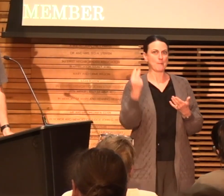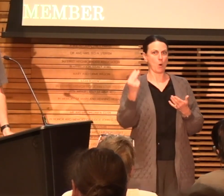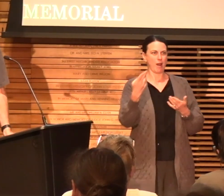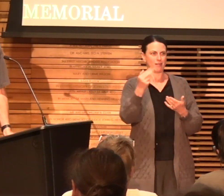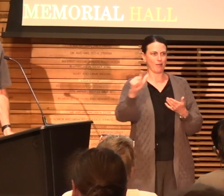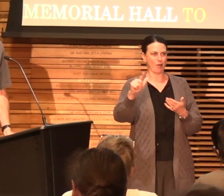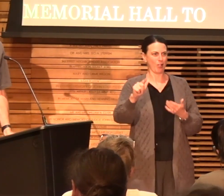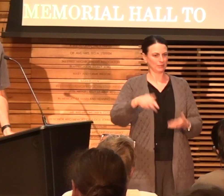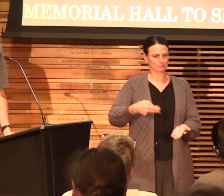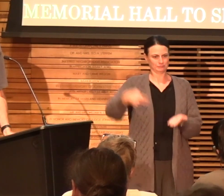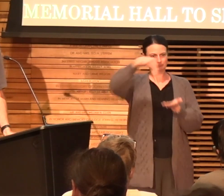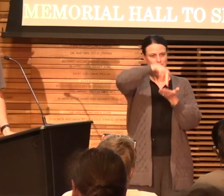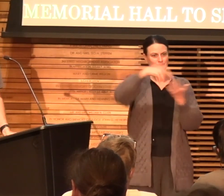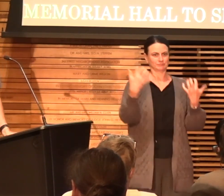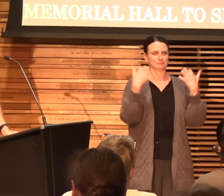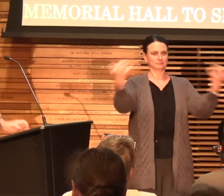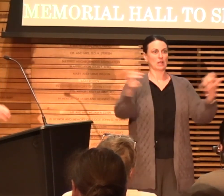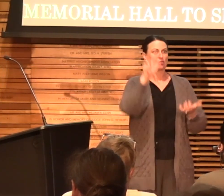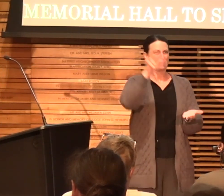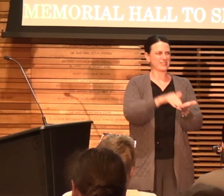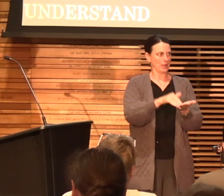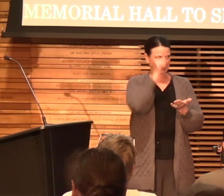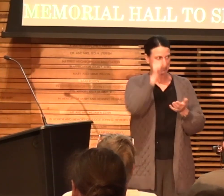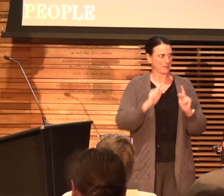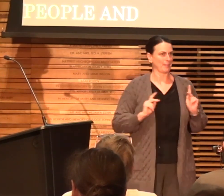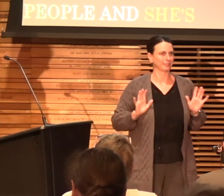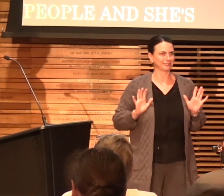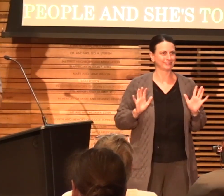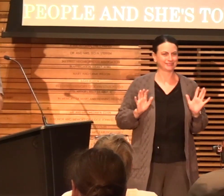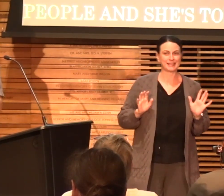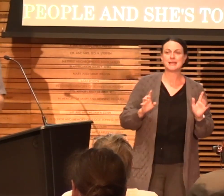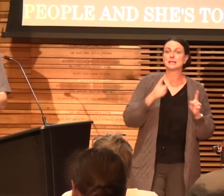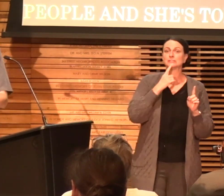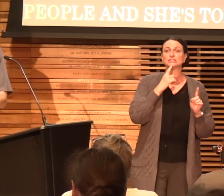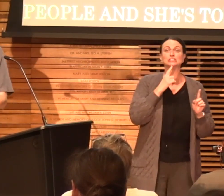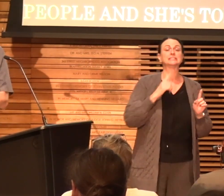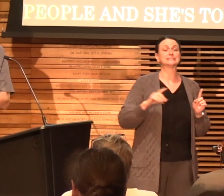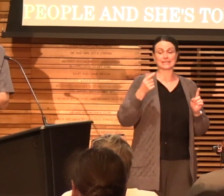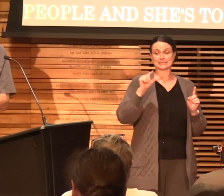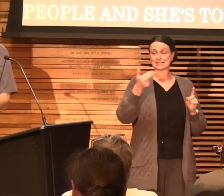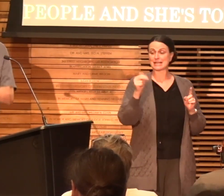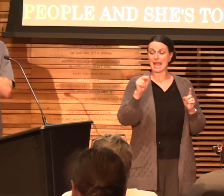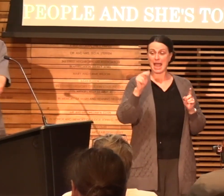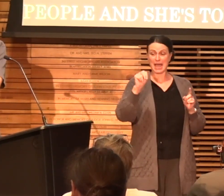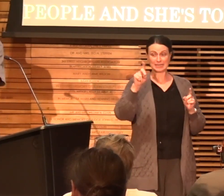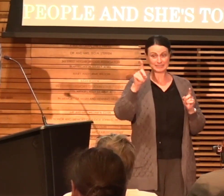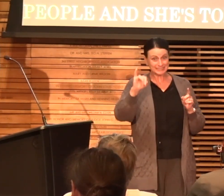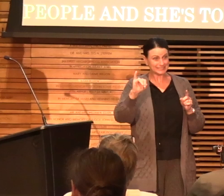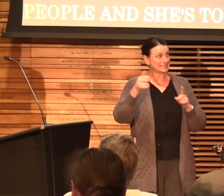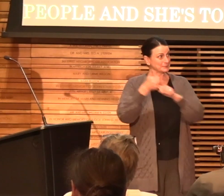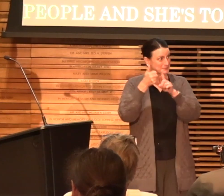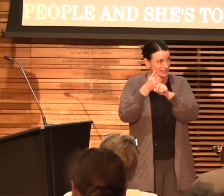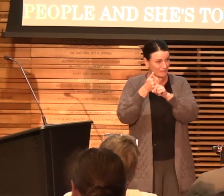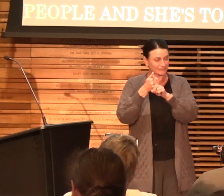in front of 3000 Indian people. And she's told that Manilal Gandhi, Gandhi's... Gandhi himself, Mahatma Gandhi,